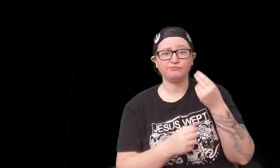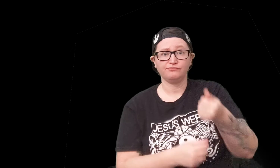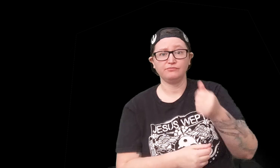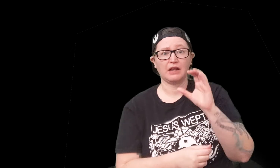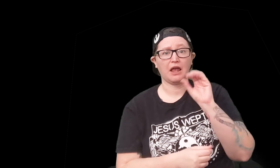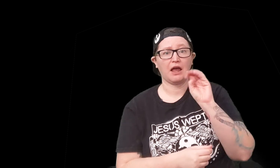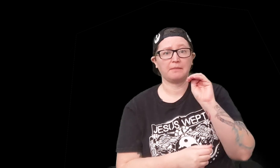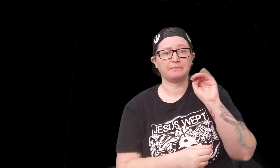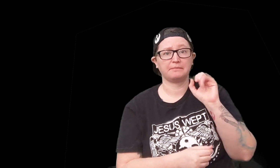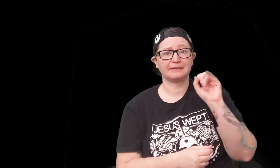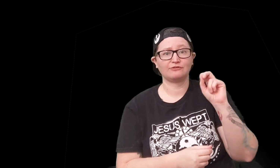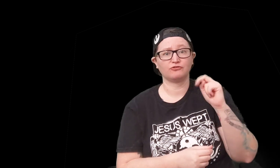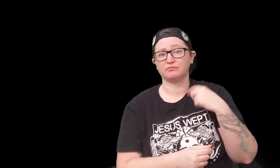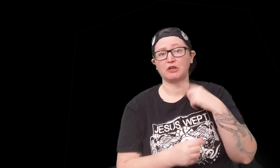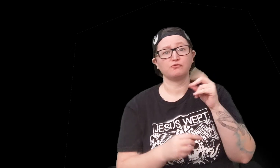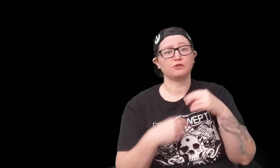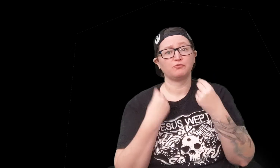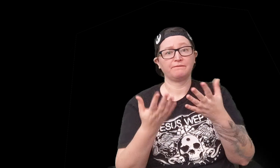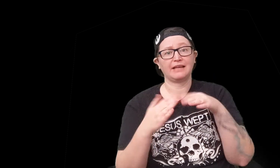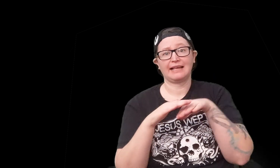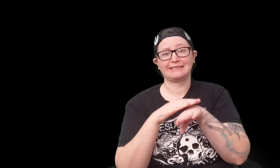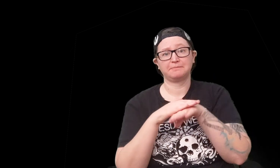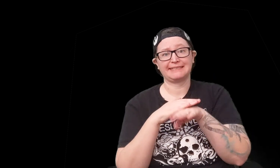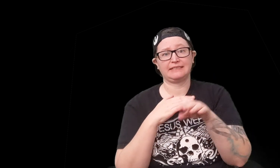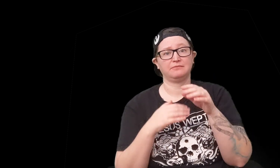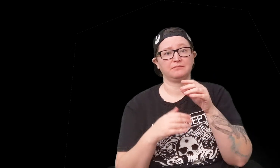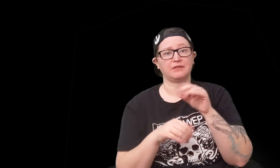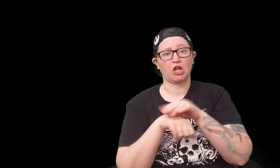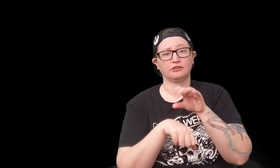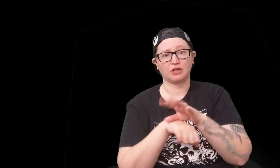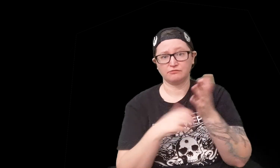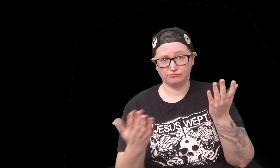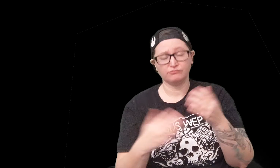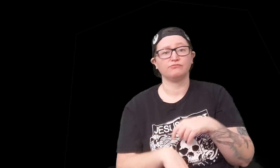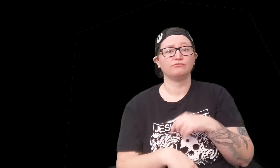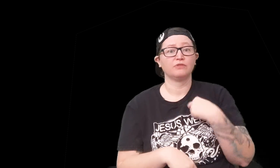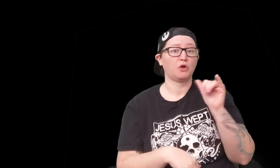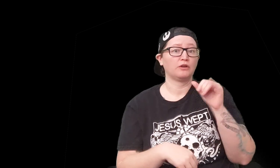if you want to you can pay through commission I do provide accessibility content